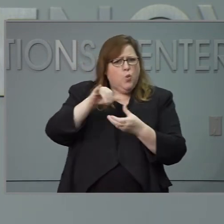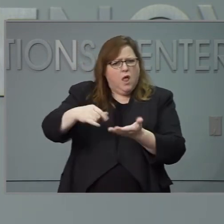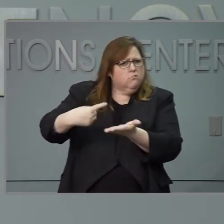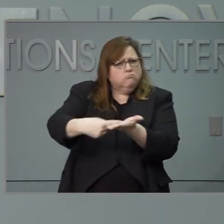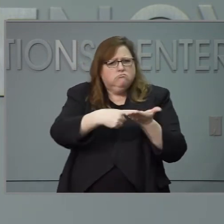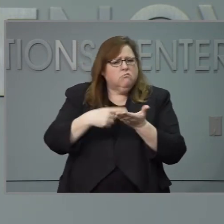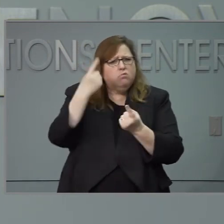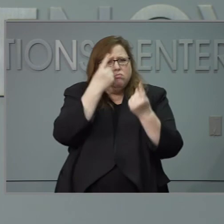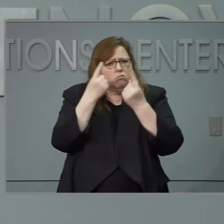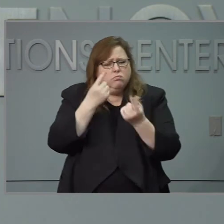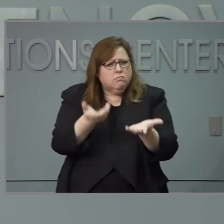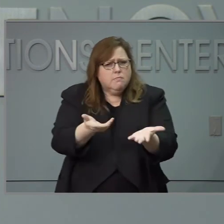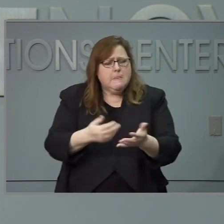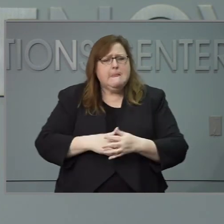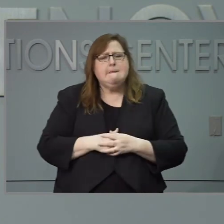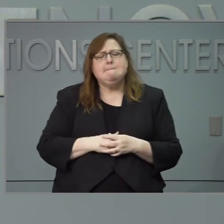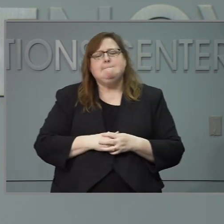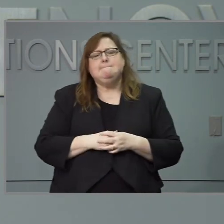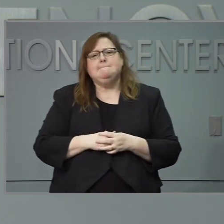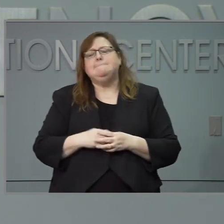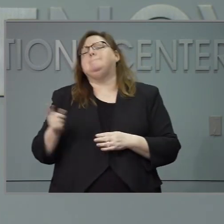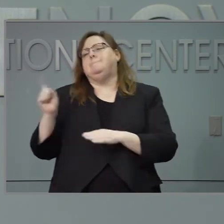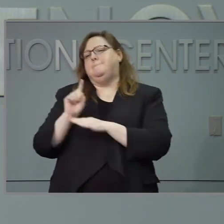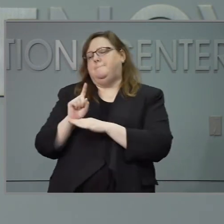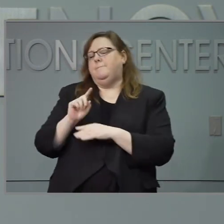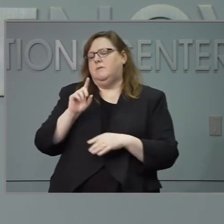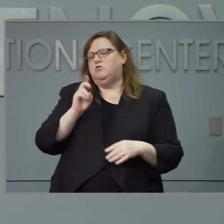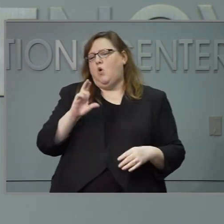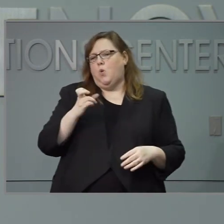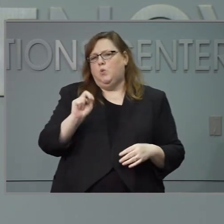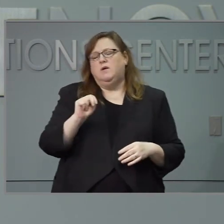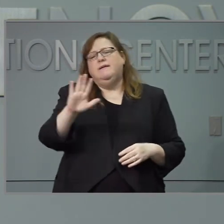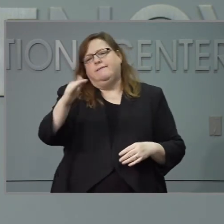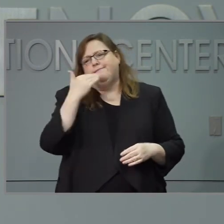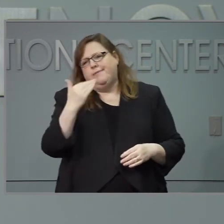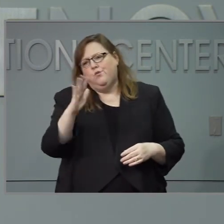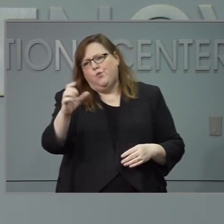Lt. Gov. Forest: TODA LA FILOSOFÍA DE EDUCACIÓN, INCLUIDA